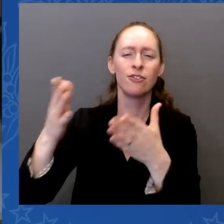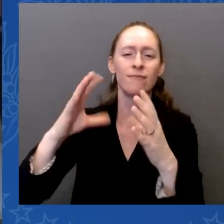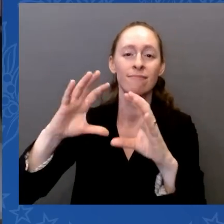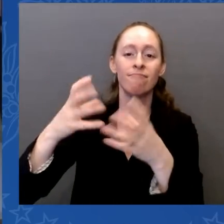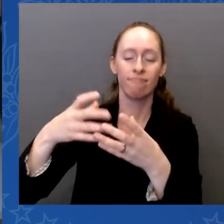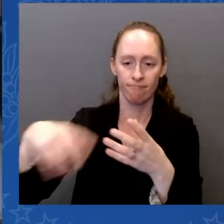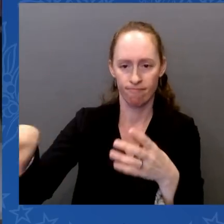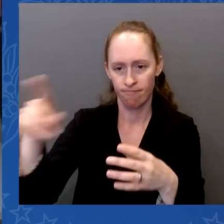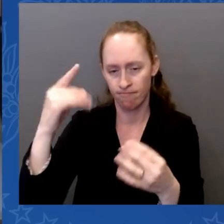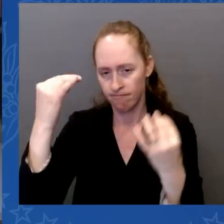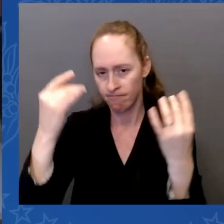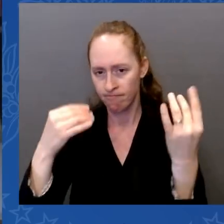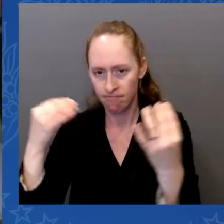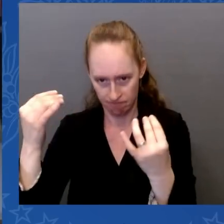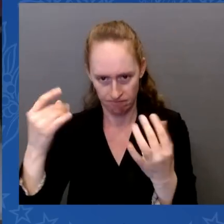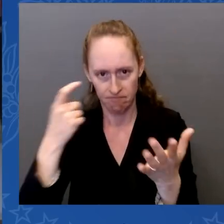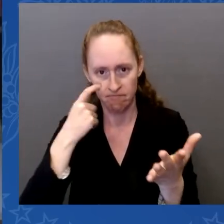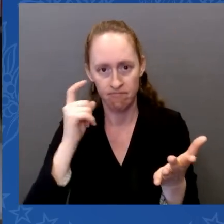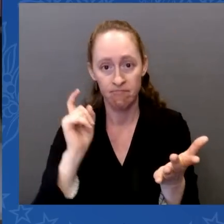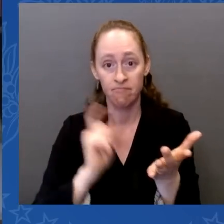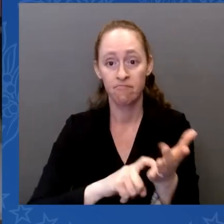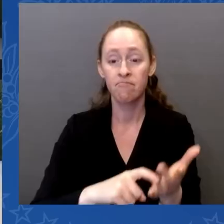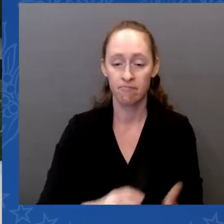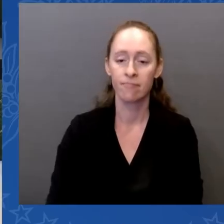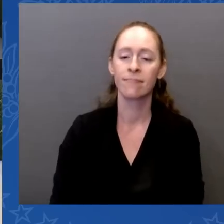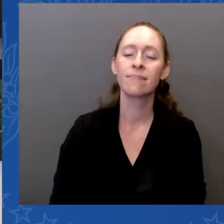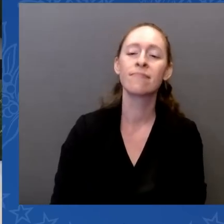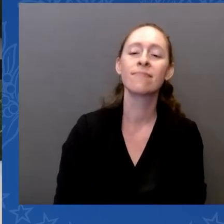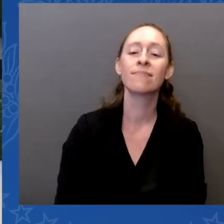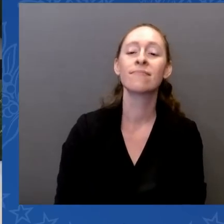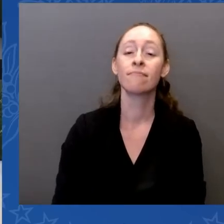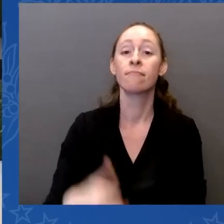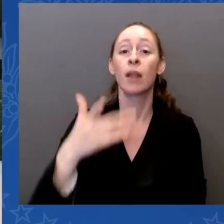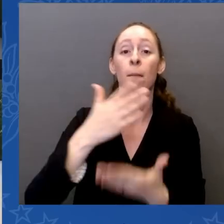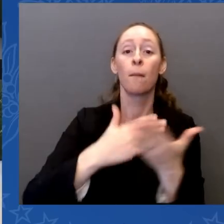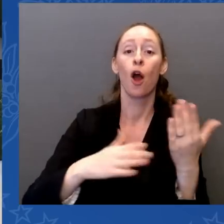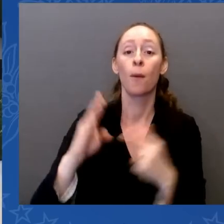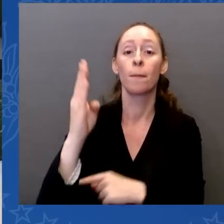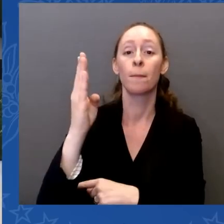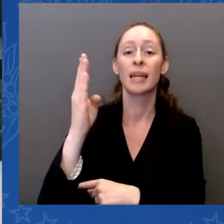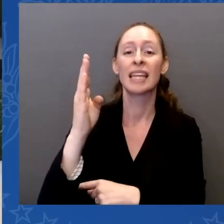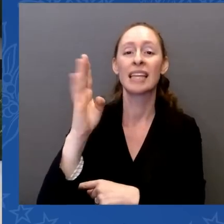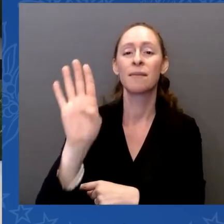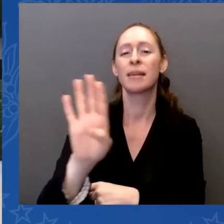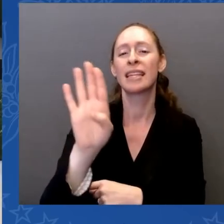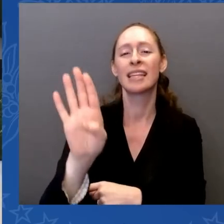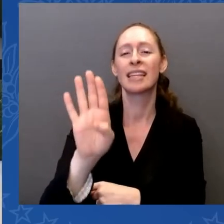That's a fee you pay -- that's a fee you pay for Medicare to cover your visits to your doctor.